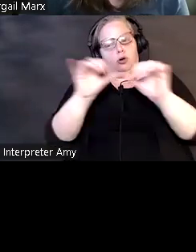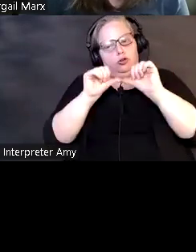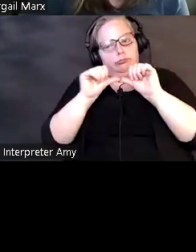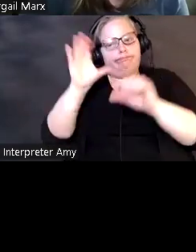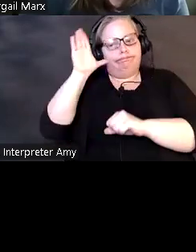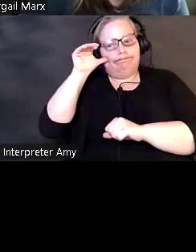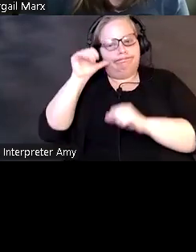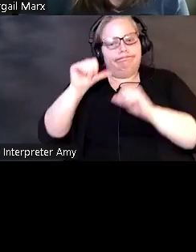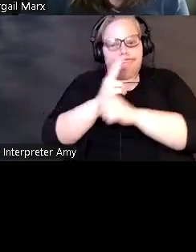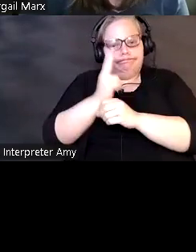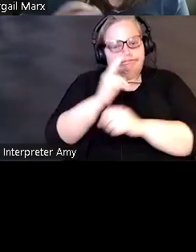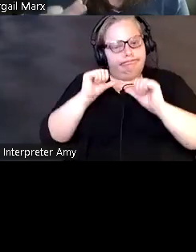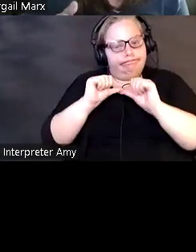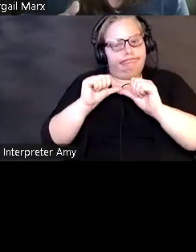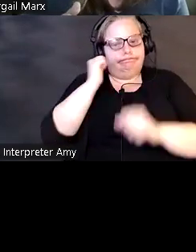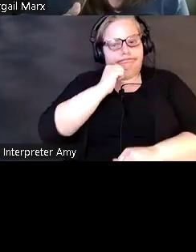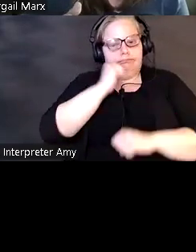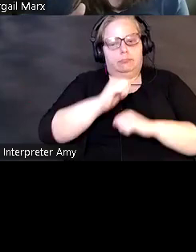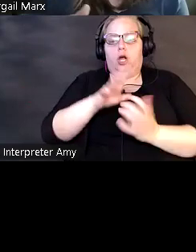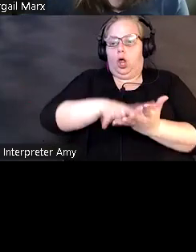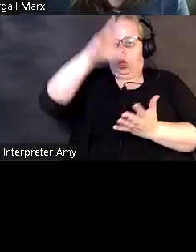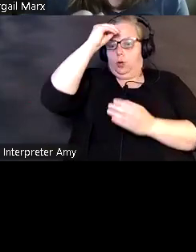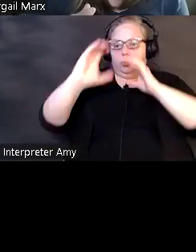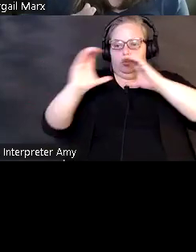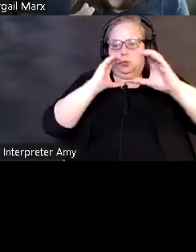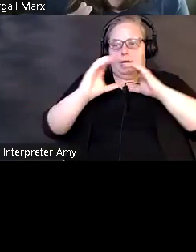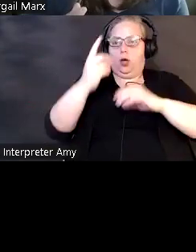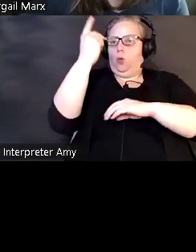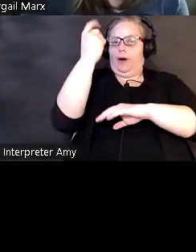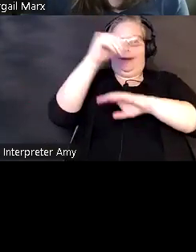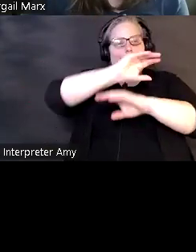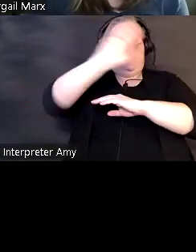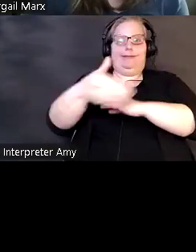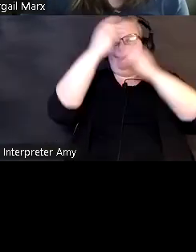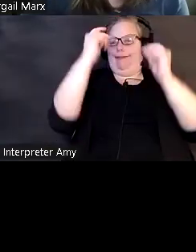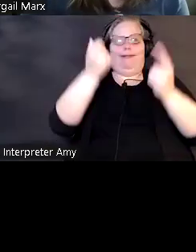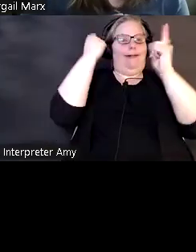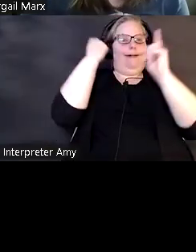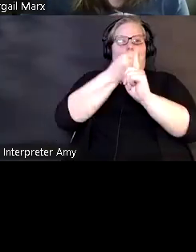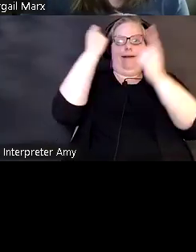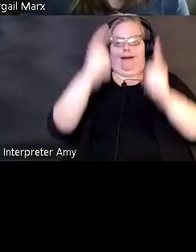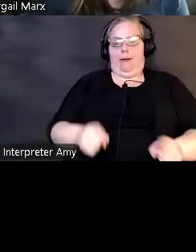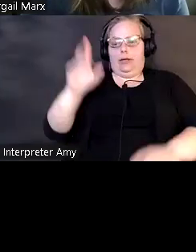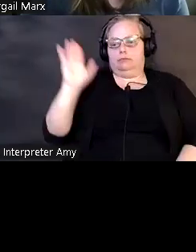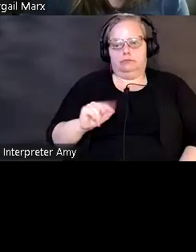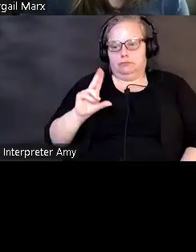Learning to communicate is not overnight, it doesn't happen in one or two interactions.